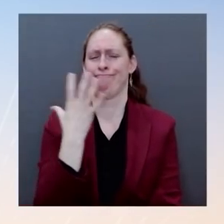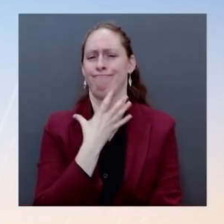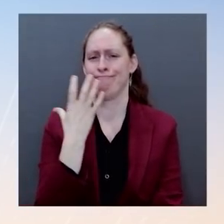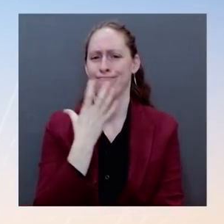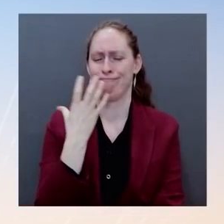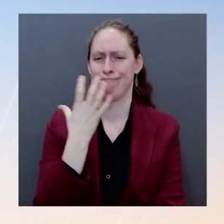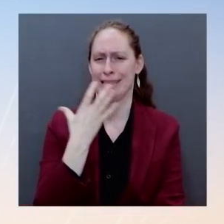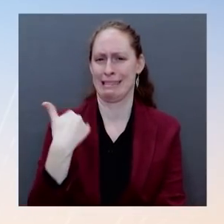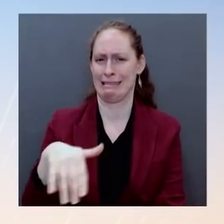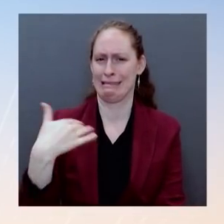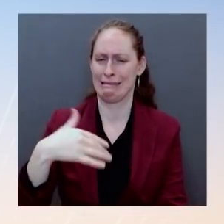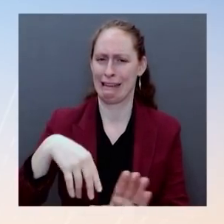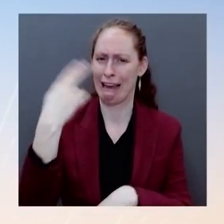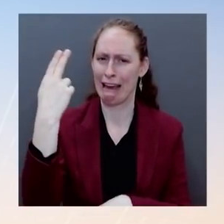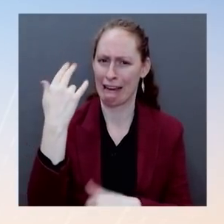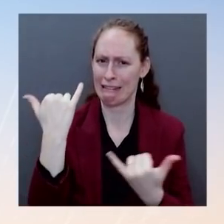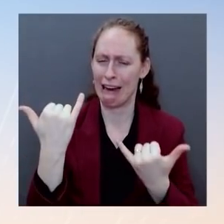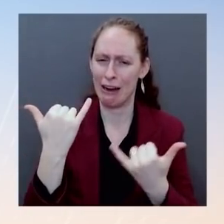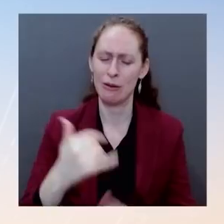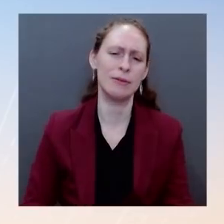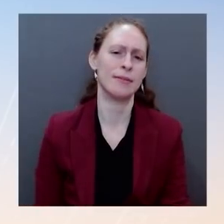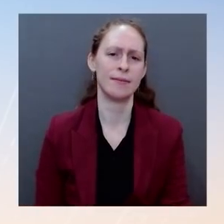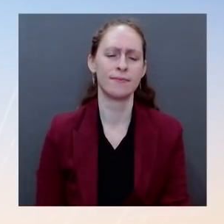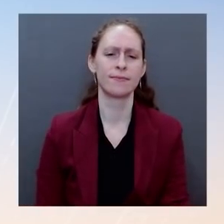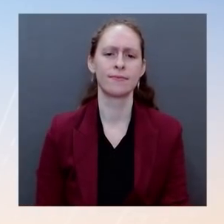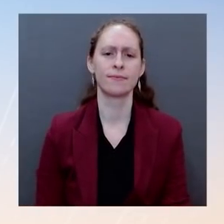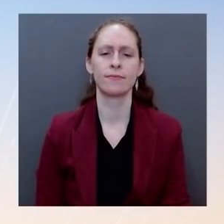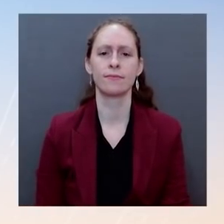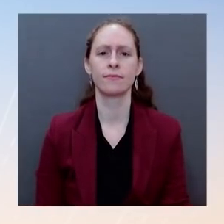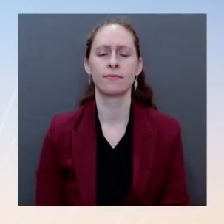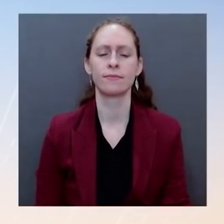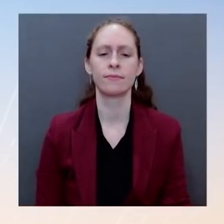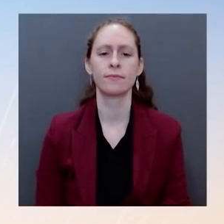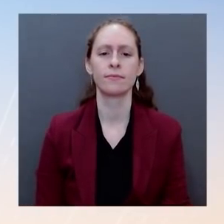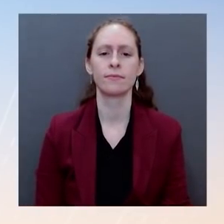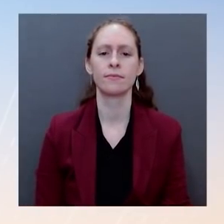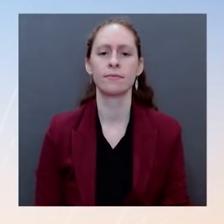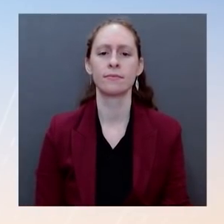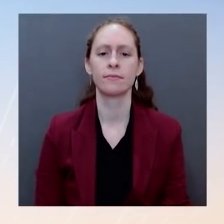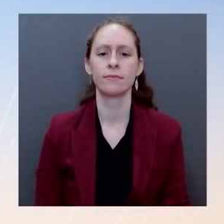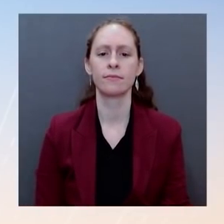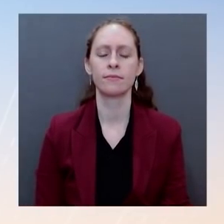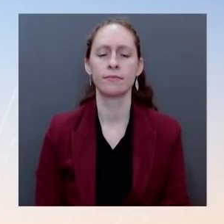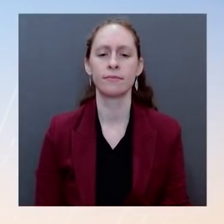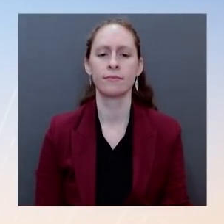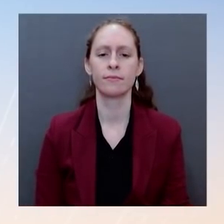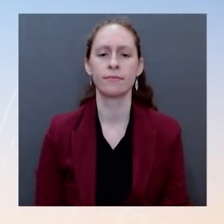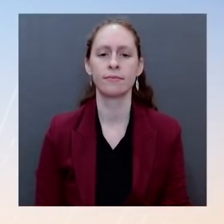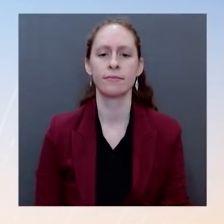Which comes to the fourth point, which is: Given the unique strength of the United States economic recovery --